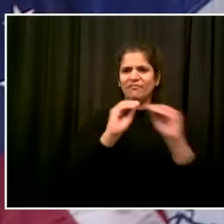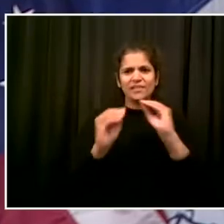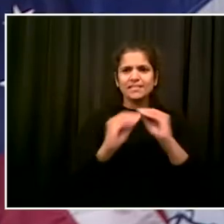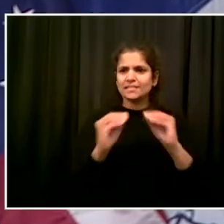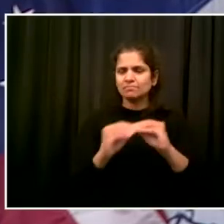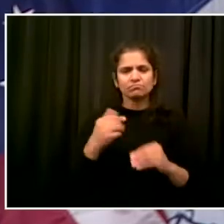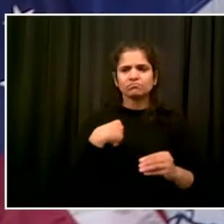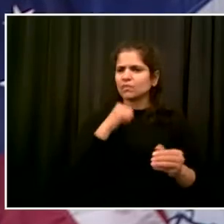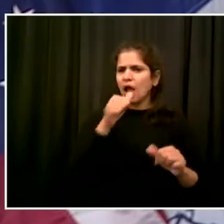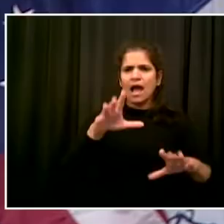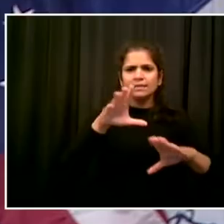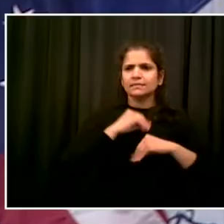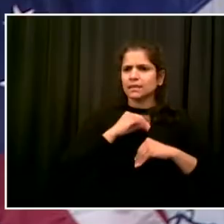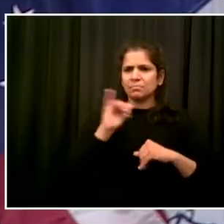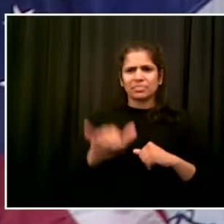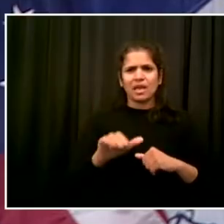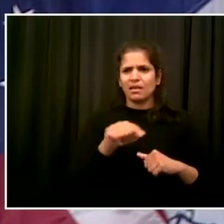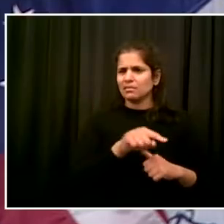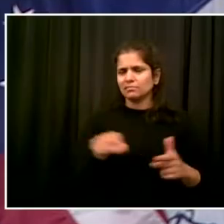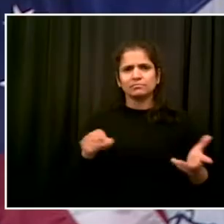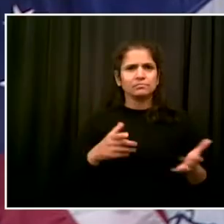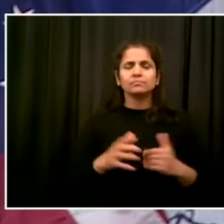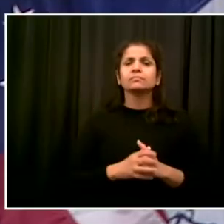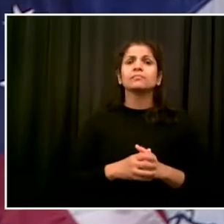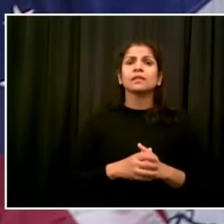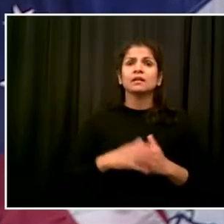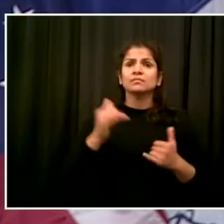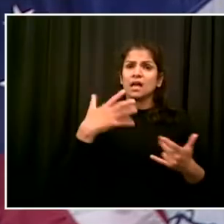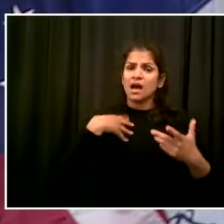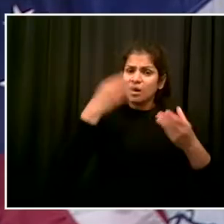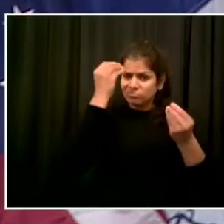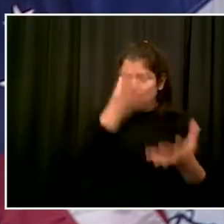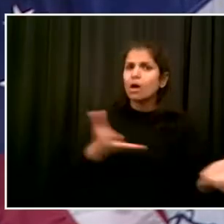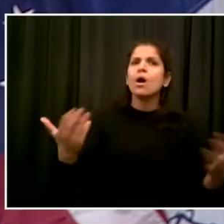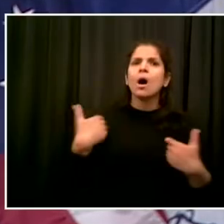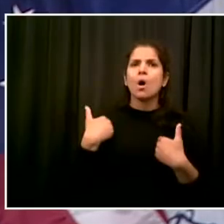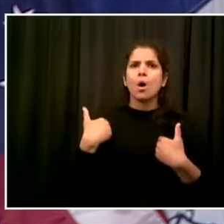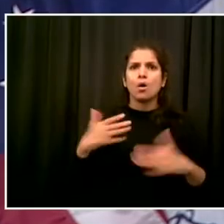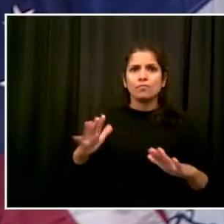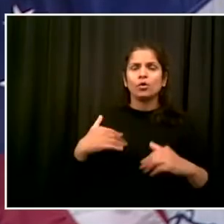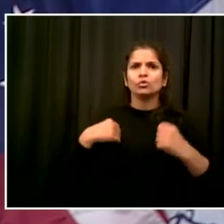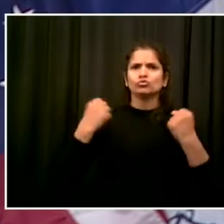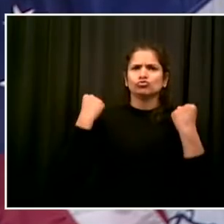IT WAS HATEFUL AND NO QUESTION ABOUT THAT. WE HAVE VERY STRONG HATE